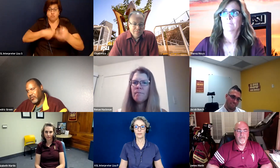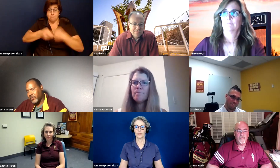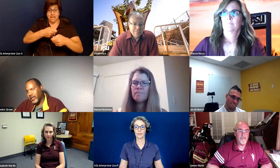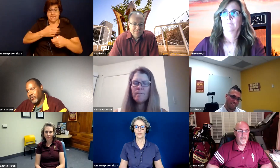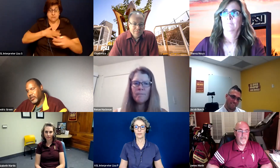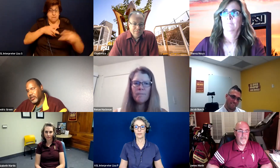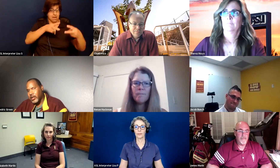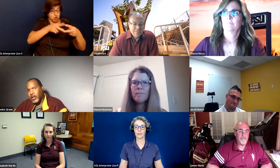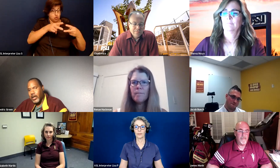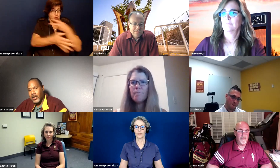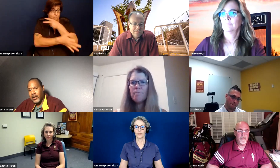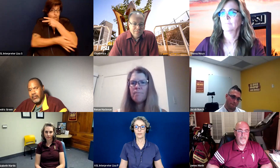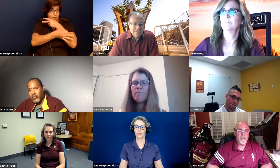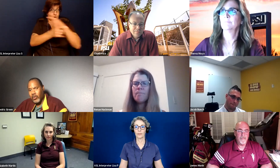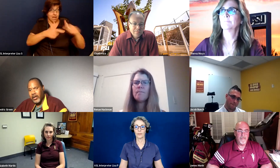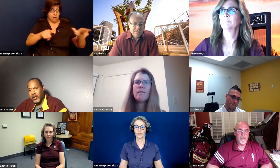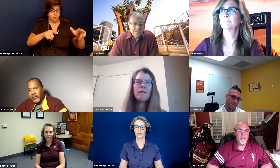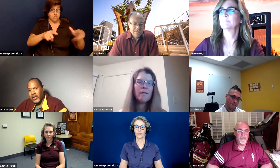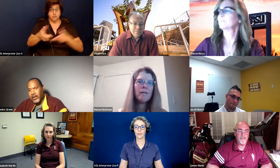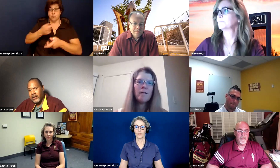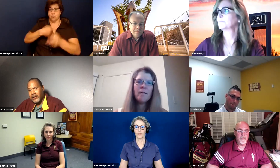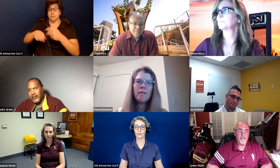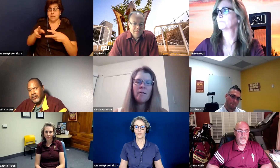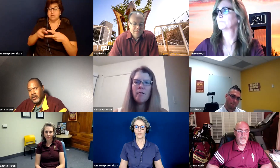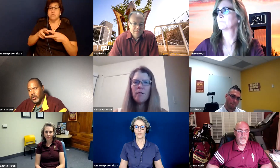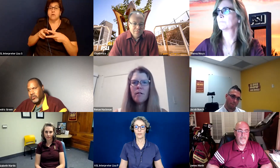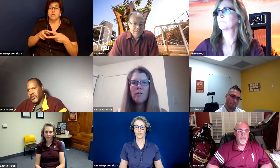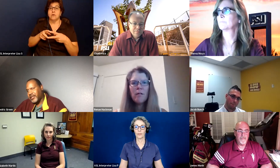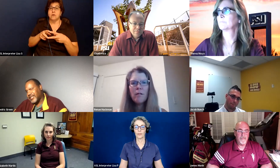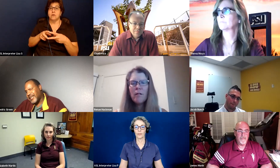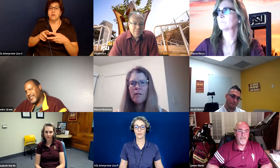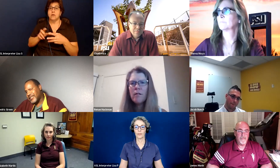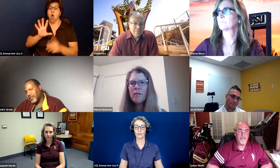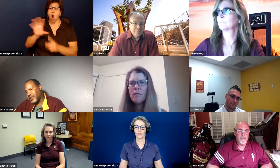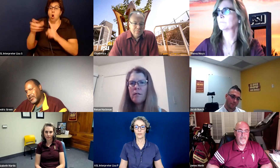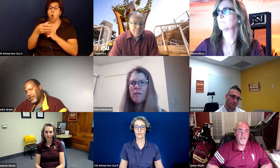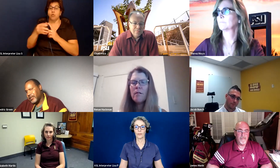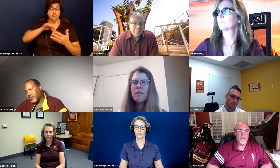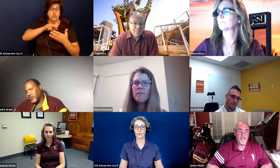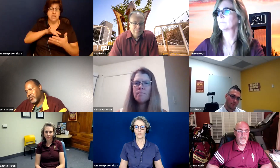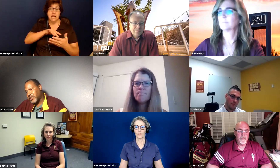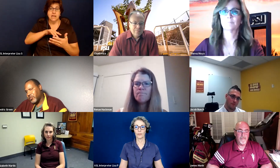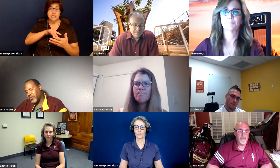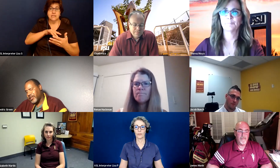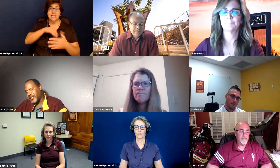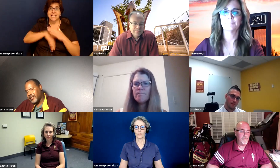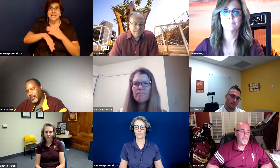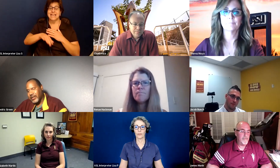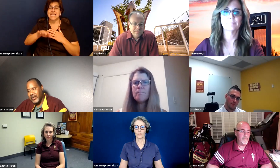were cultural studies classes in the school of transporter studies.